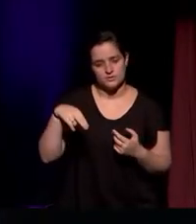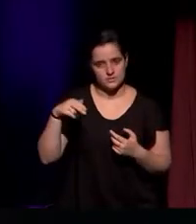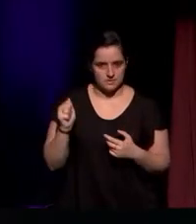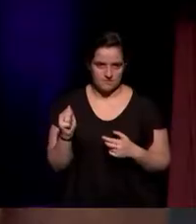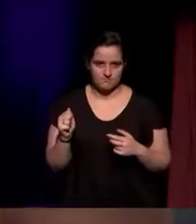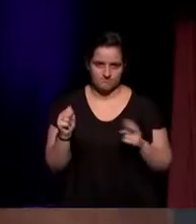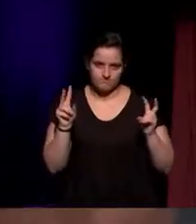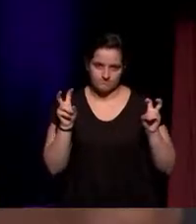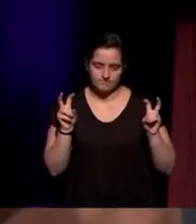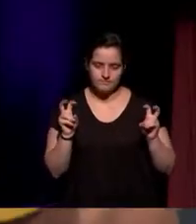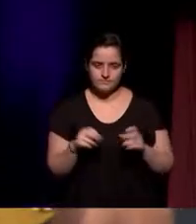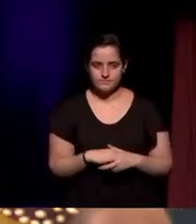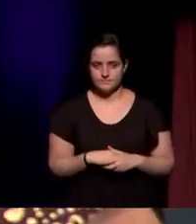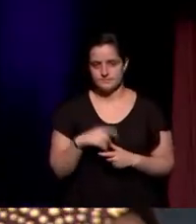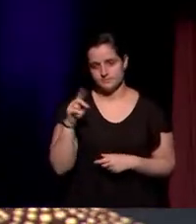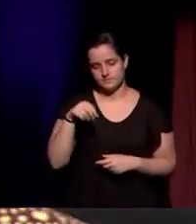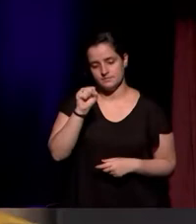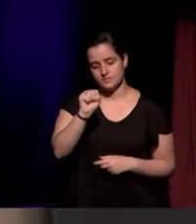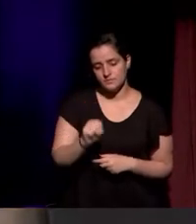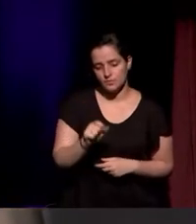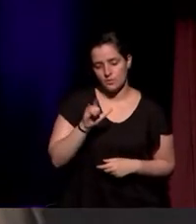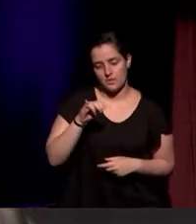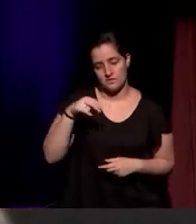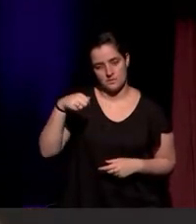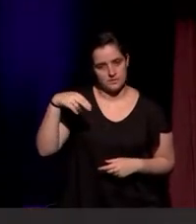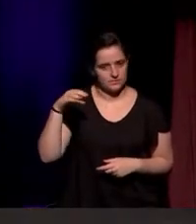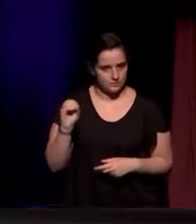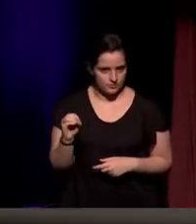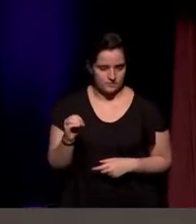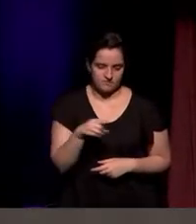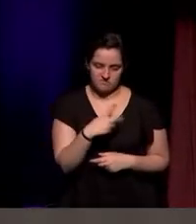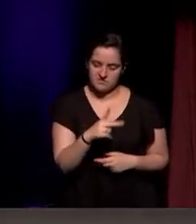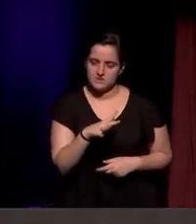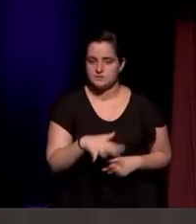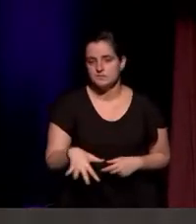what would be South Lebanon in this region would also be,